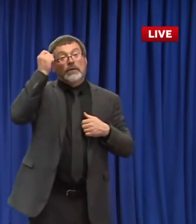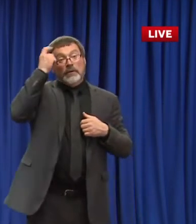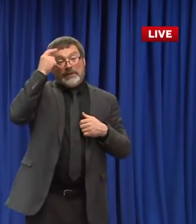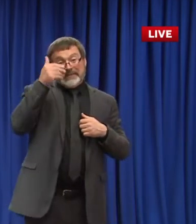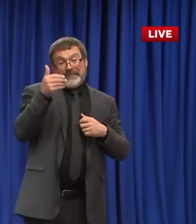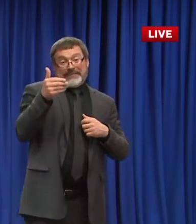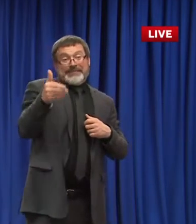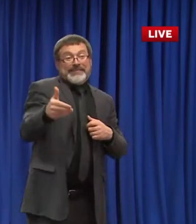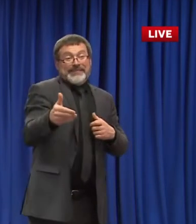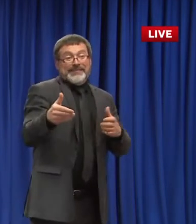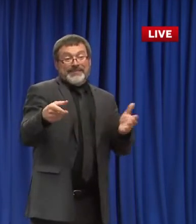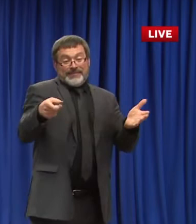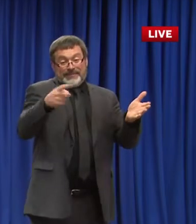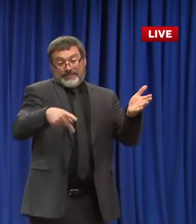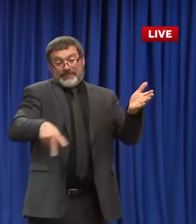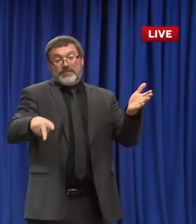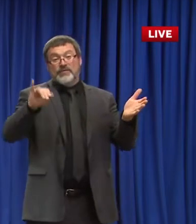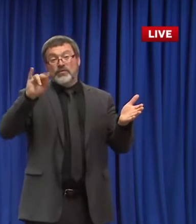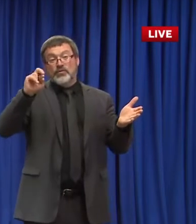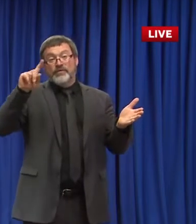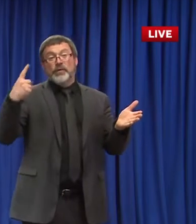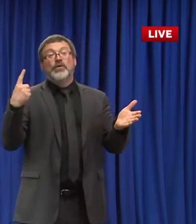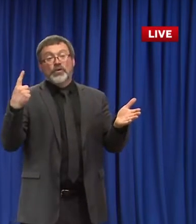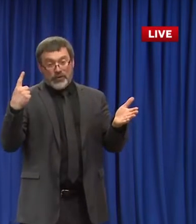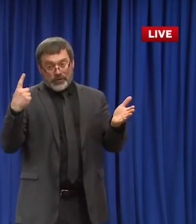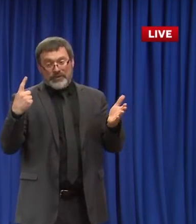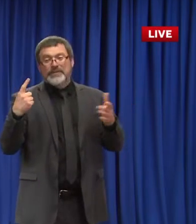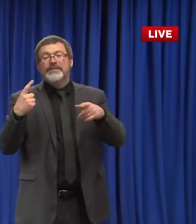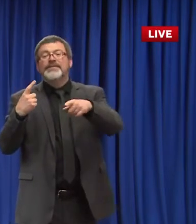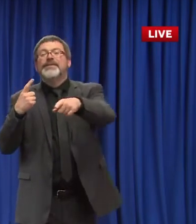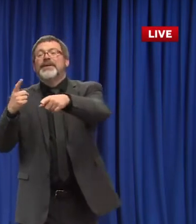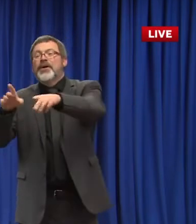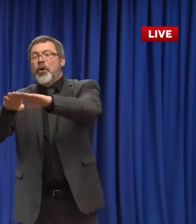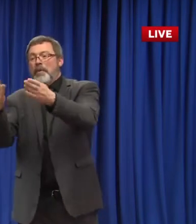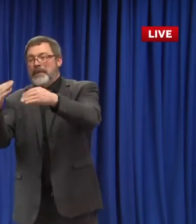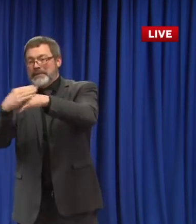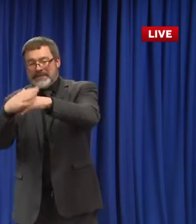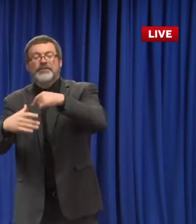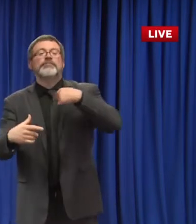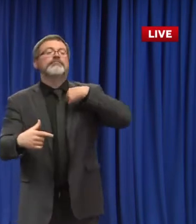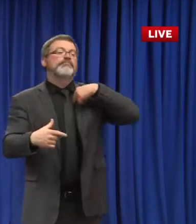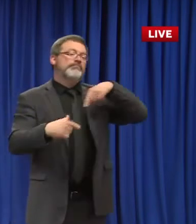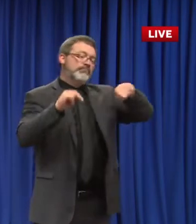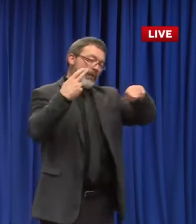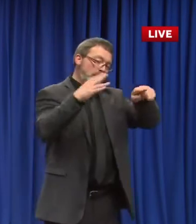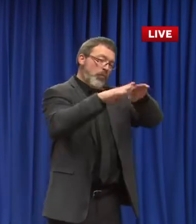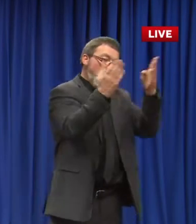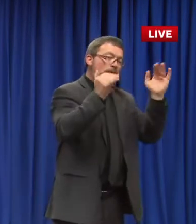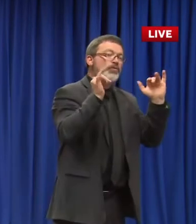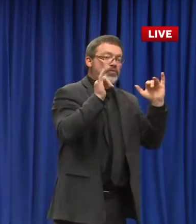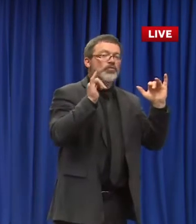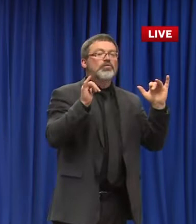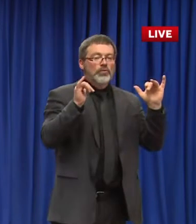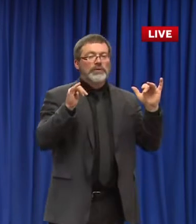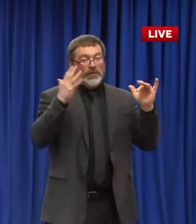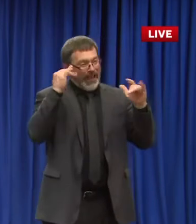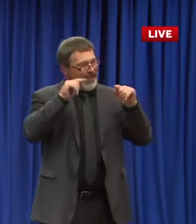WE’RE TALKING ABOUT OPENING THE BEACHES ON JUNE 1ST, AND THAT’S REALLY A PLAN BEING DESIGNED. SO FOLKS IN NEW HAMPSHIRE CAN TAKE ADVANTAGE OF THAT OPPORTUNITY OR OUR TRAIL SYSTEM.